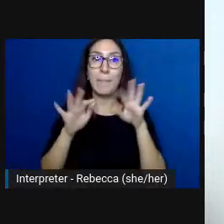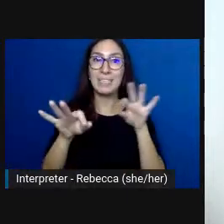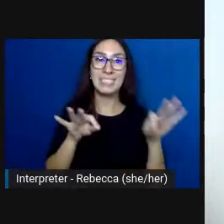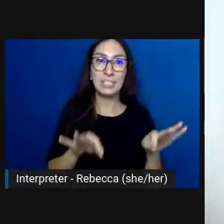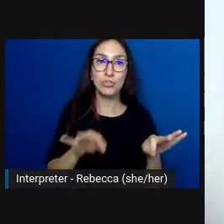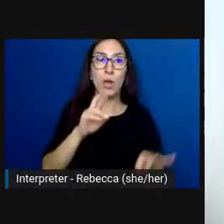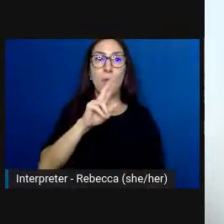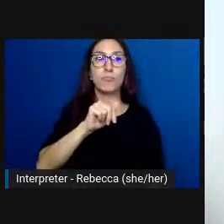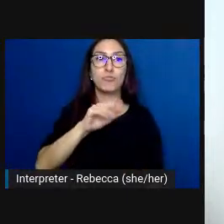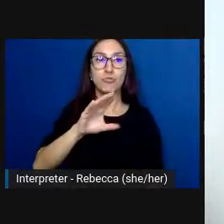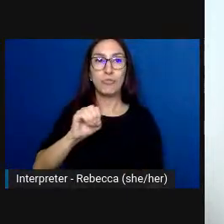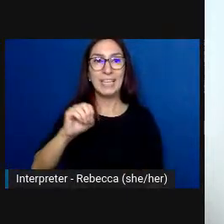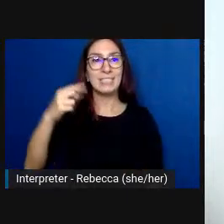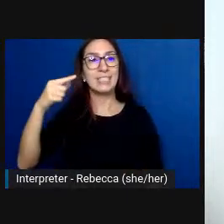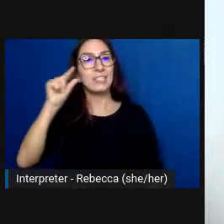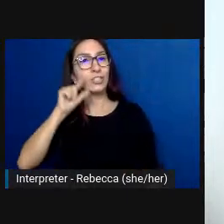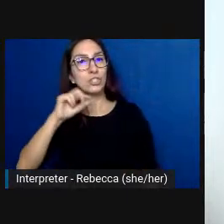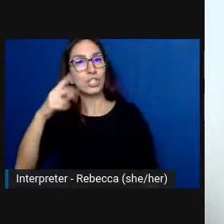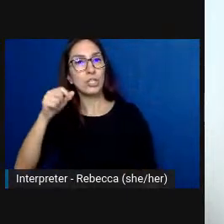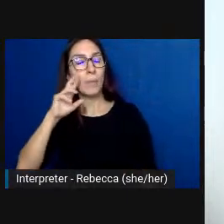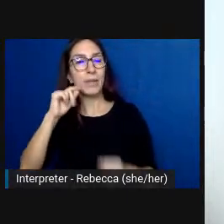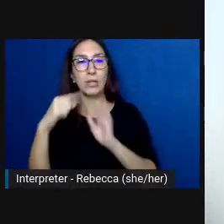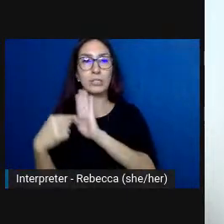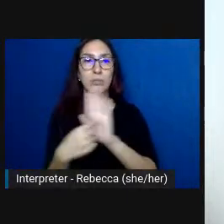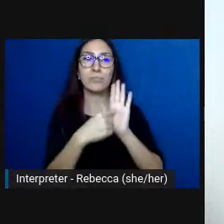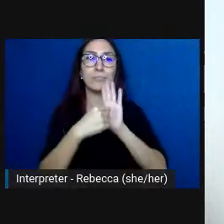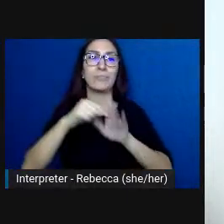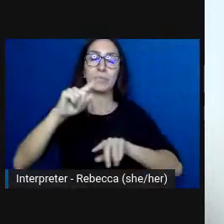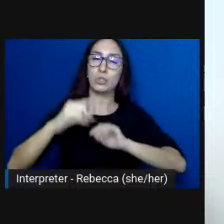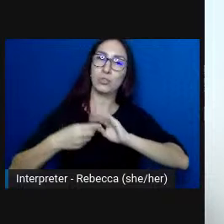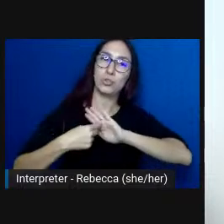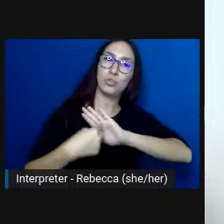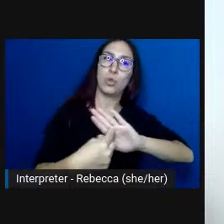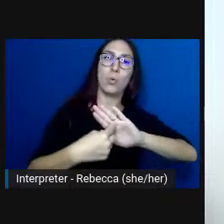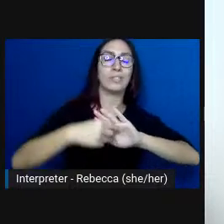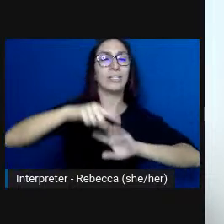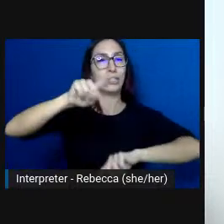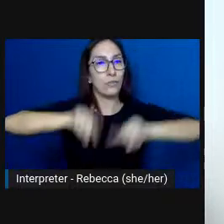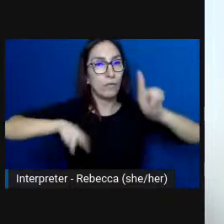(3) Describe race and gender. I recommend describing race